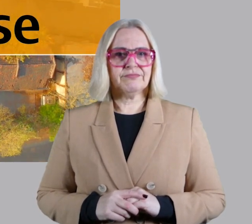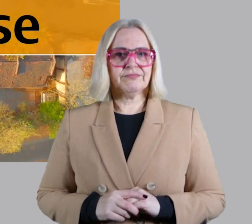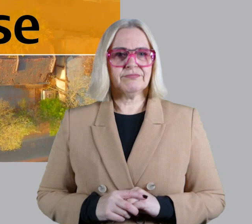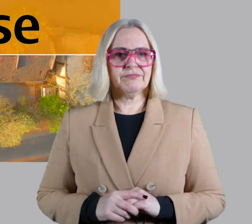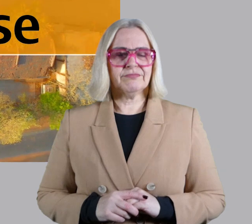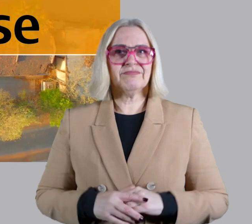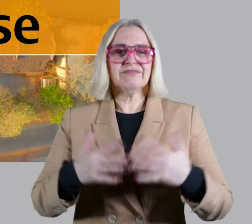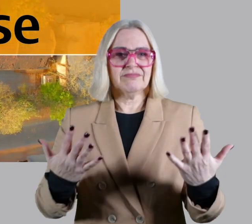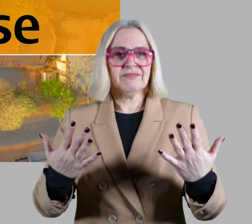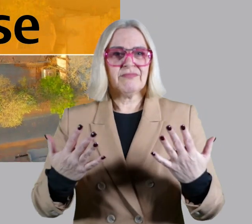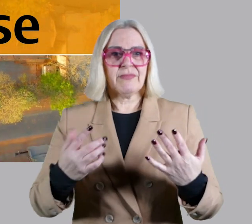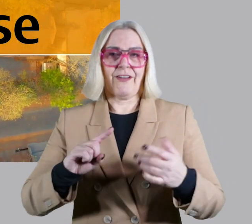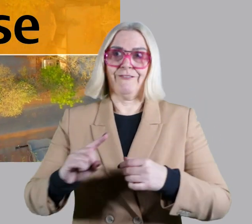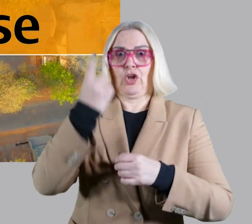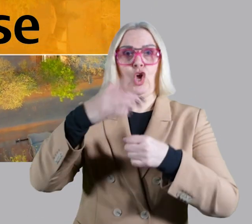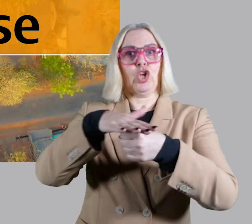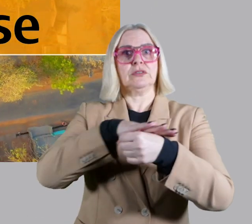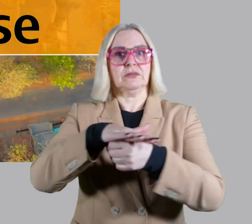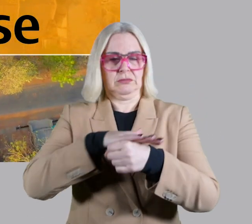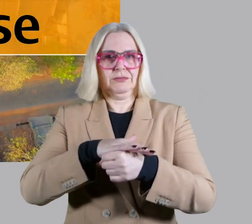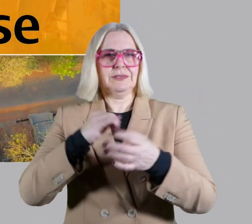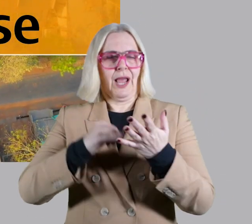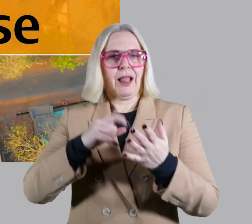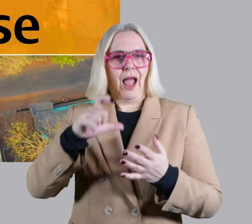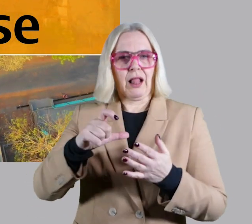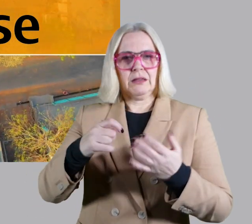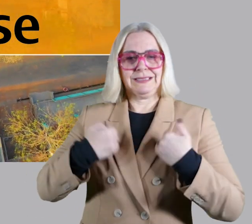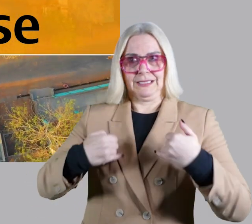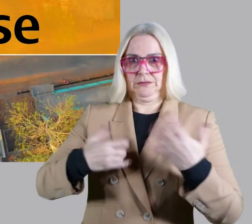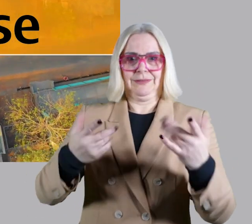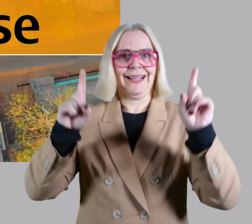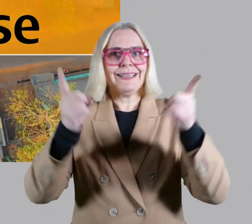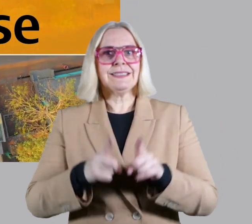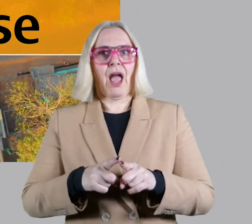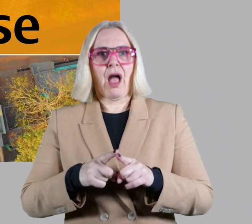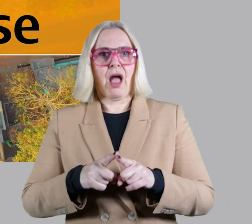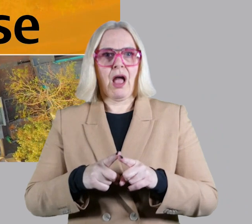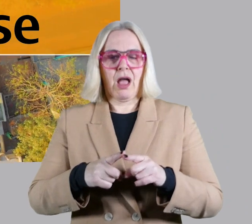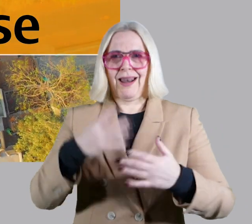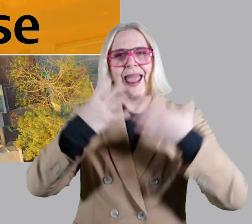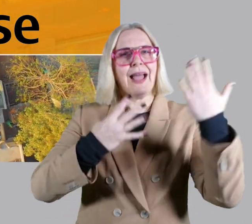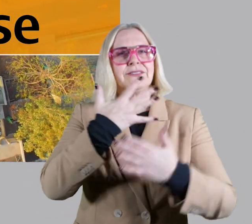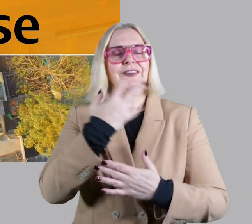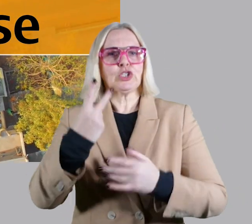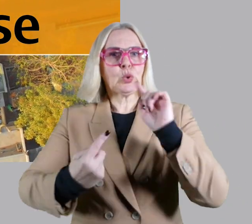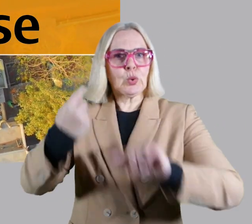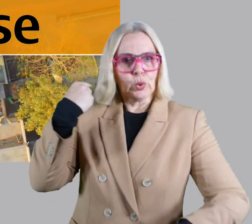Actually, the first case of sickle cell disease in India was first observed in 1952.